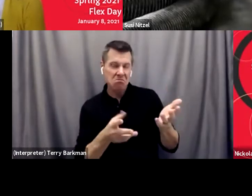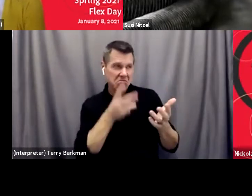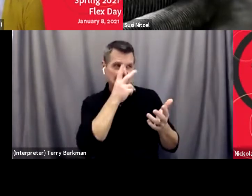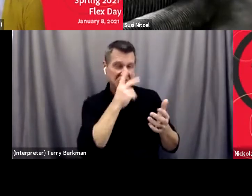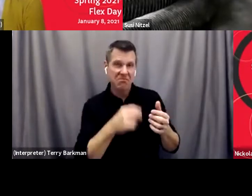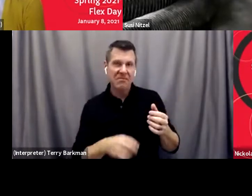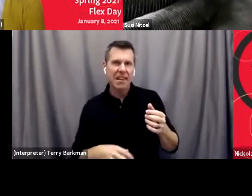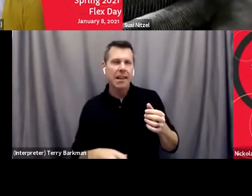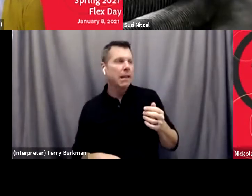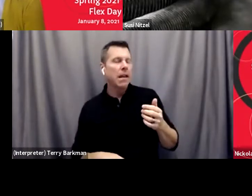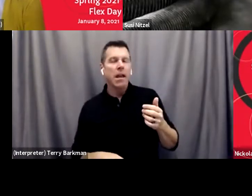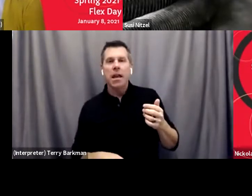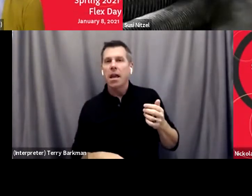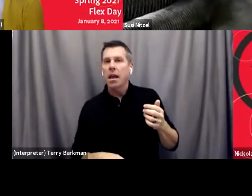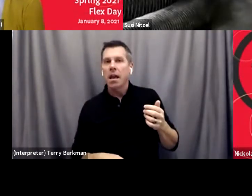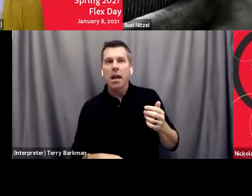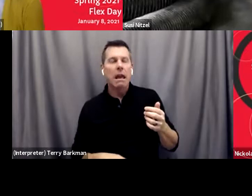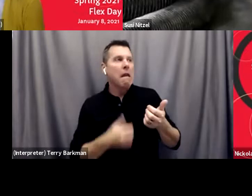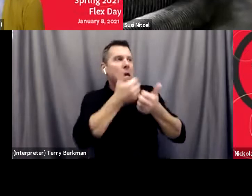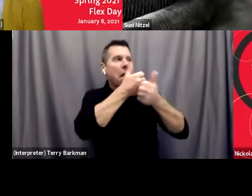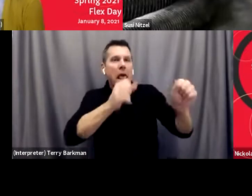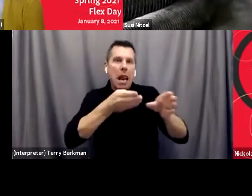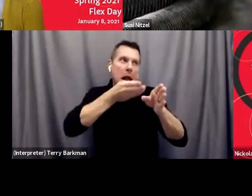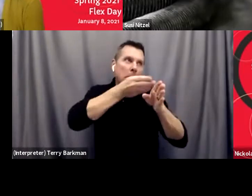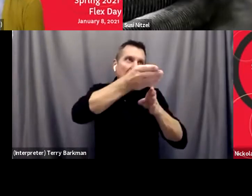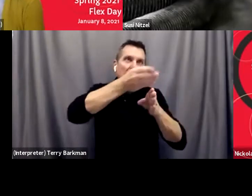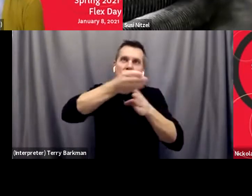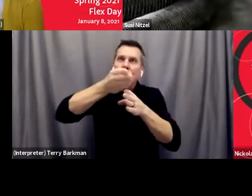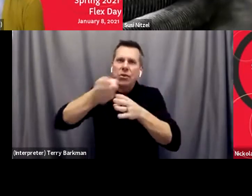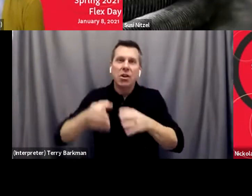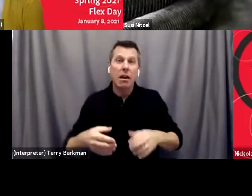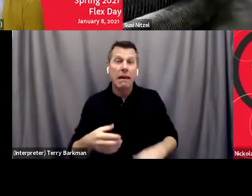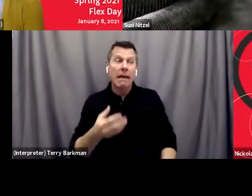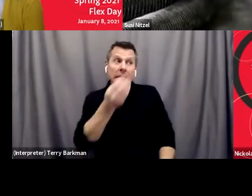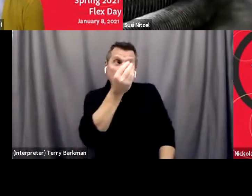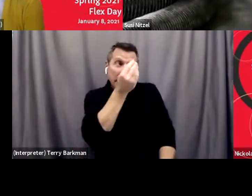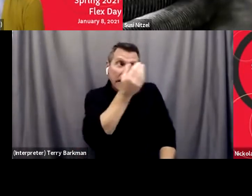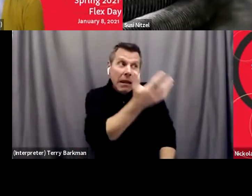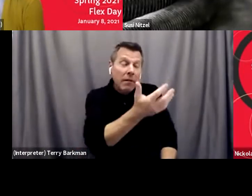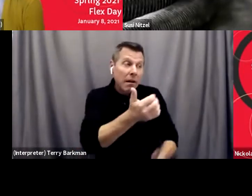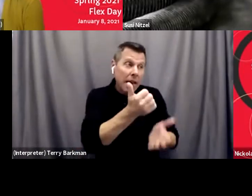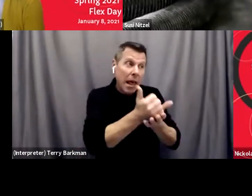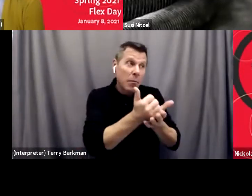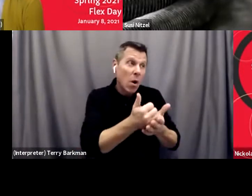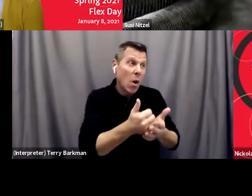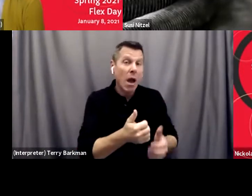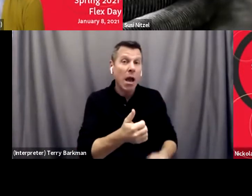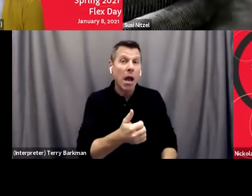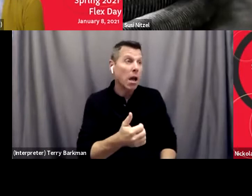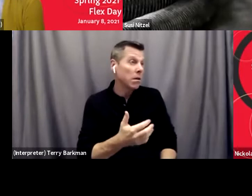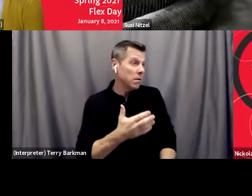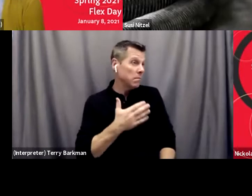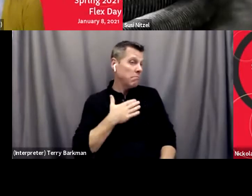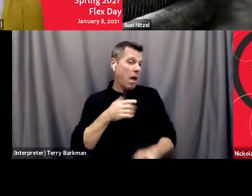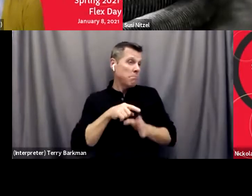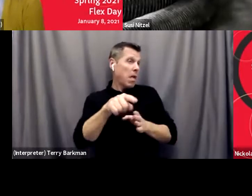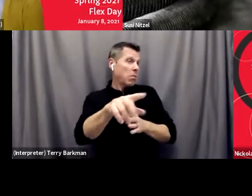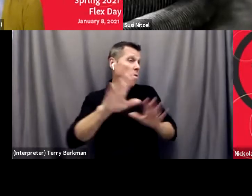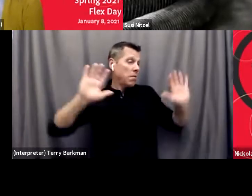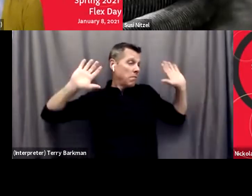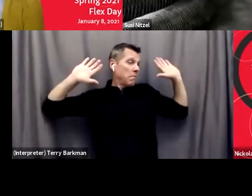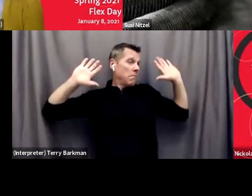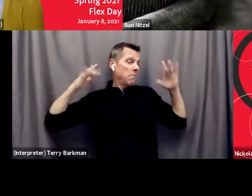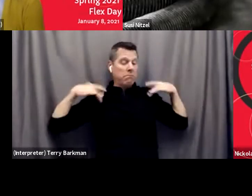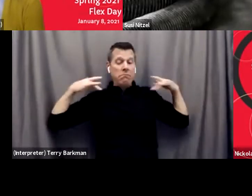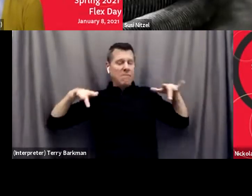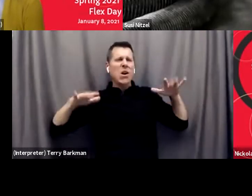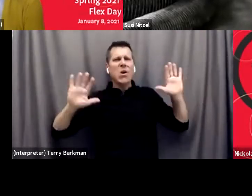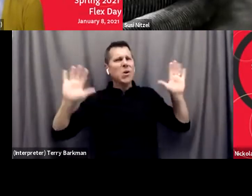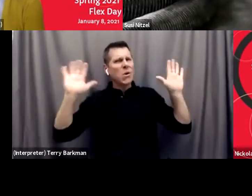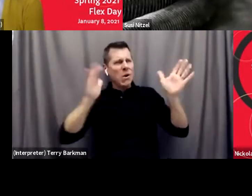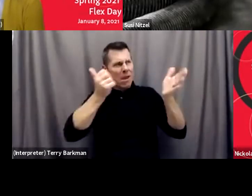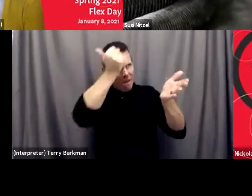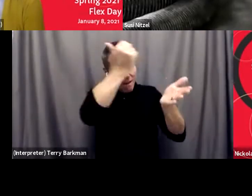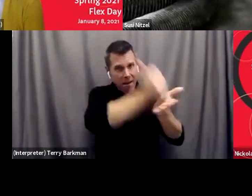any major and I need to let the students know and help them I cannot say Oh, it's not my pathway. So yes, we are divided in different